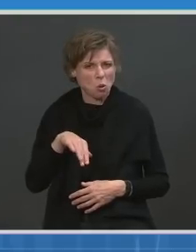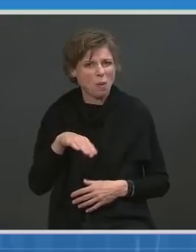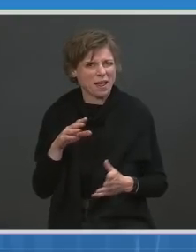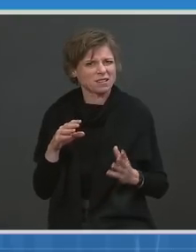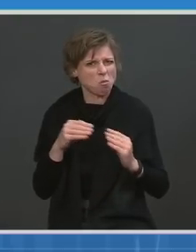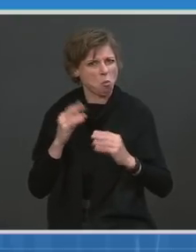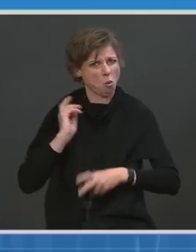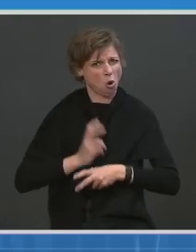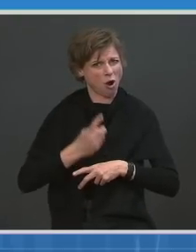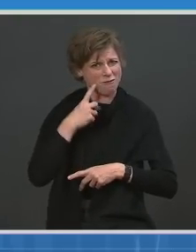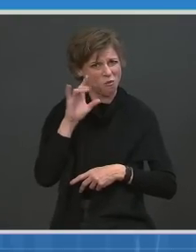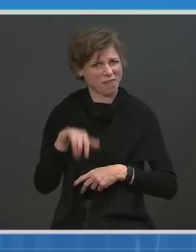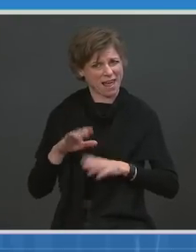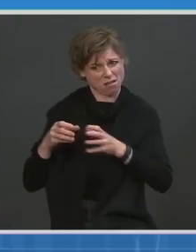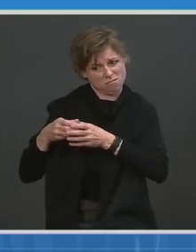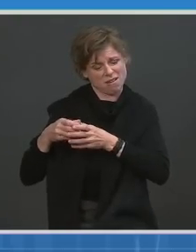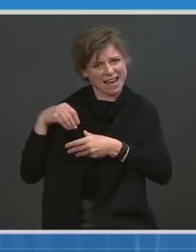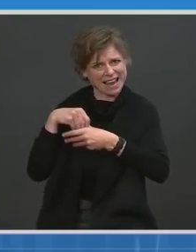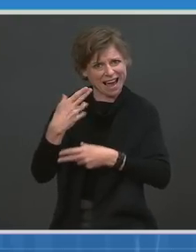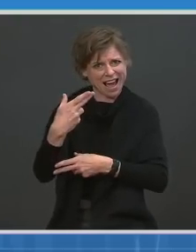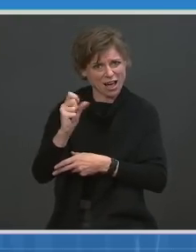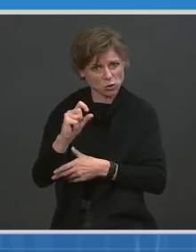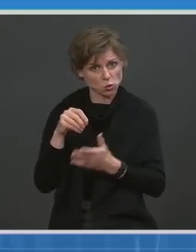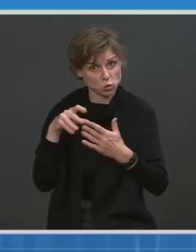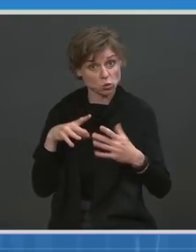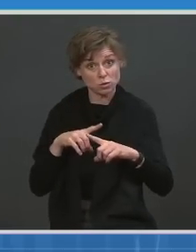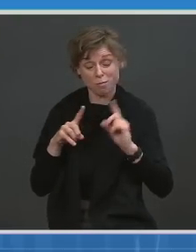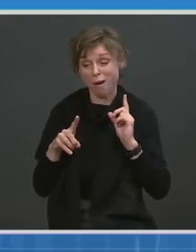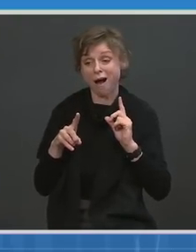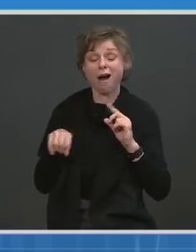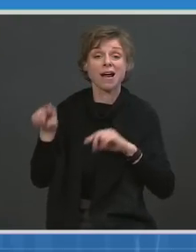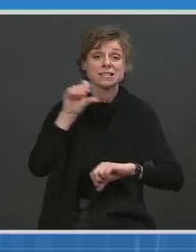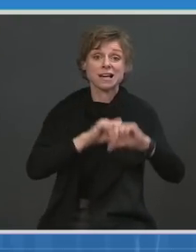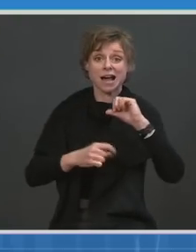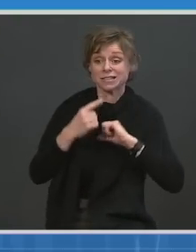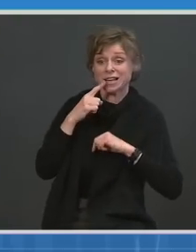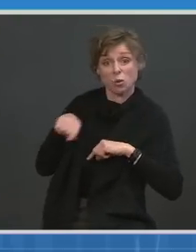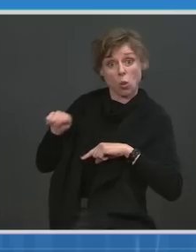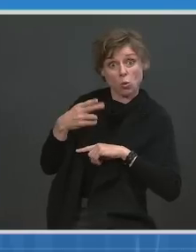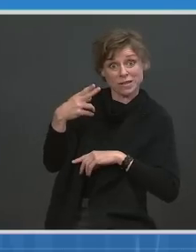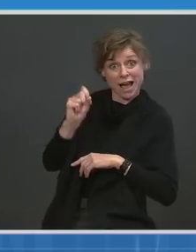but the science indicates that these students are also at higher risk of transmitting SARS-CoV-2.